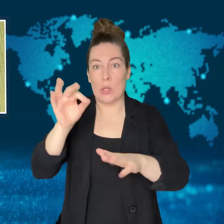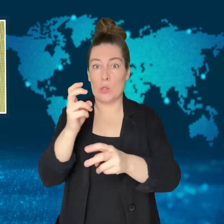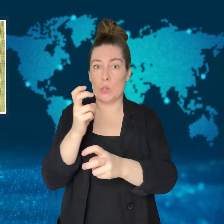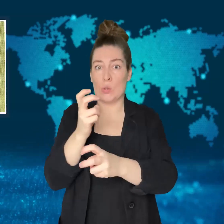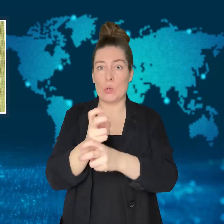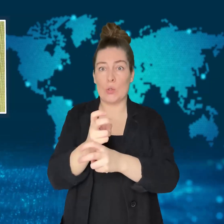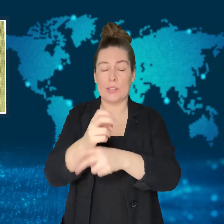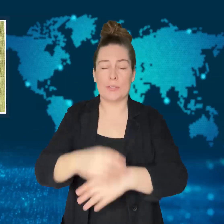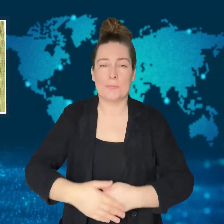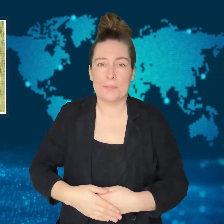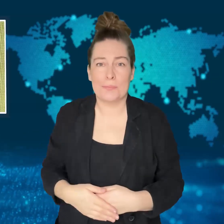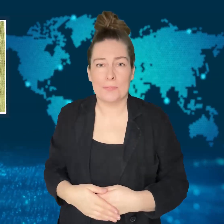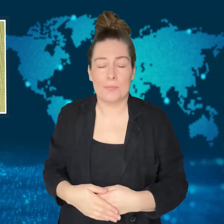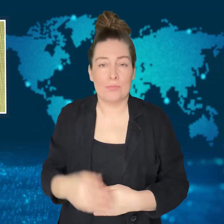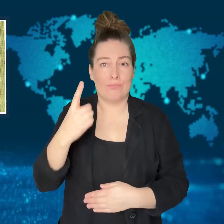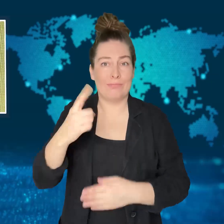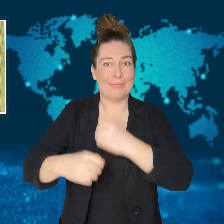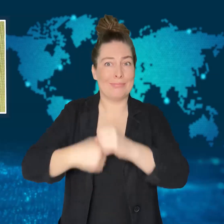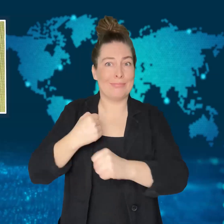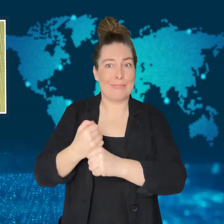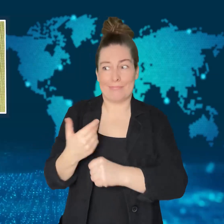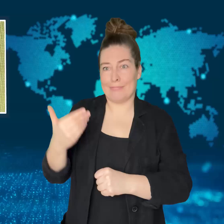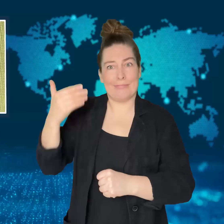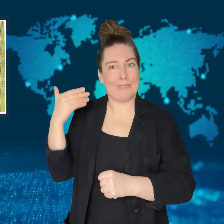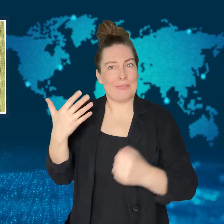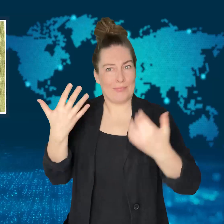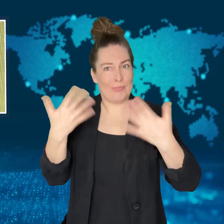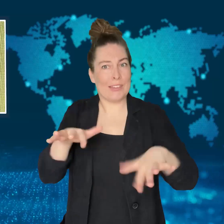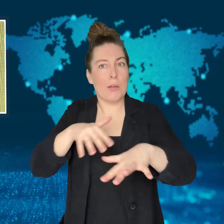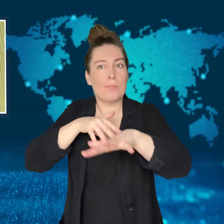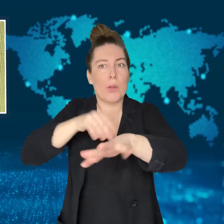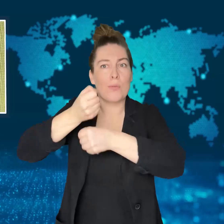growing housing affordability problem.